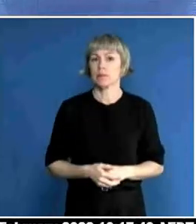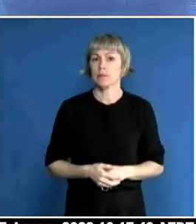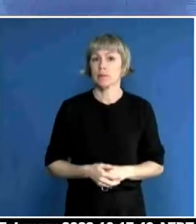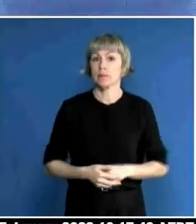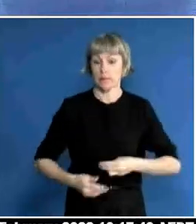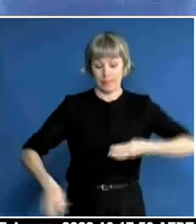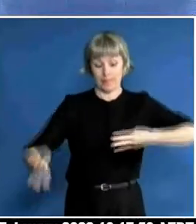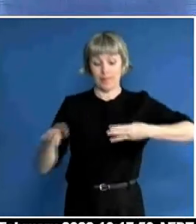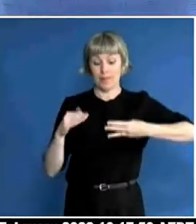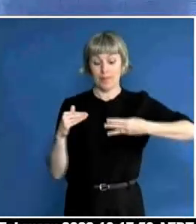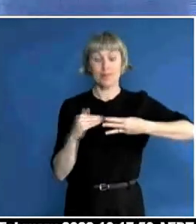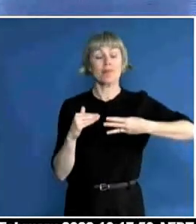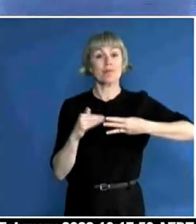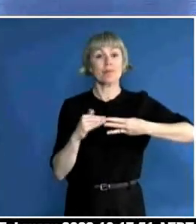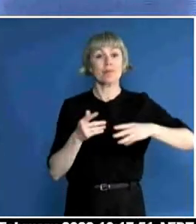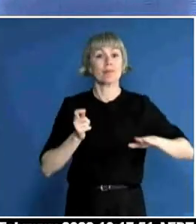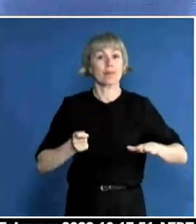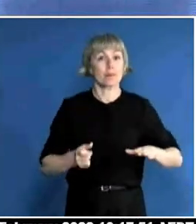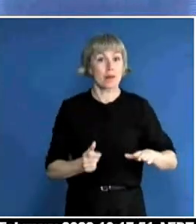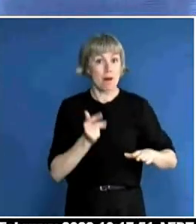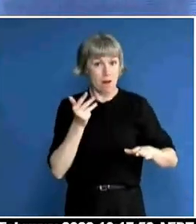Government's Disability Employment Services program.